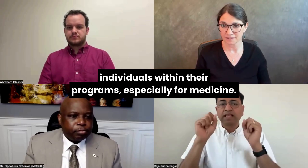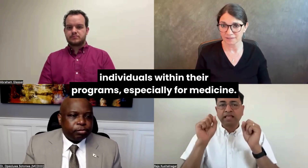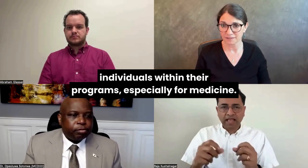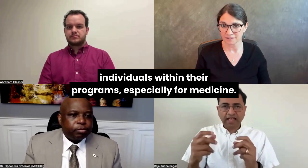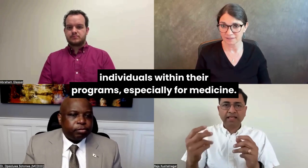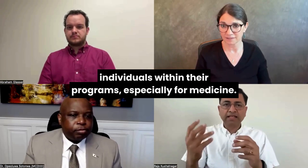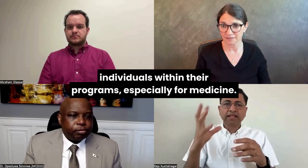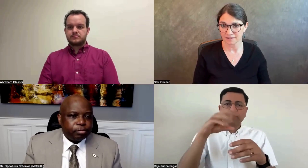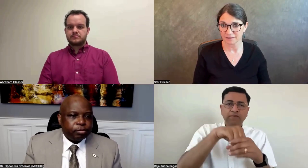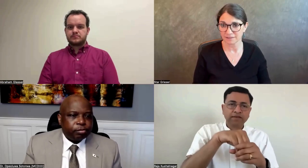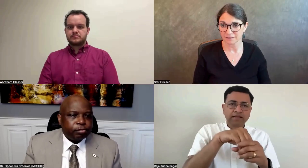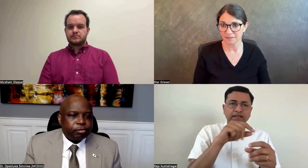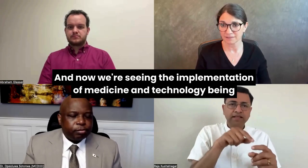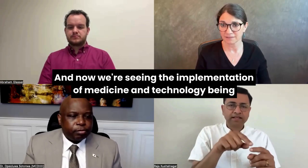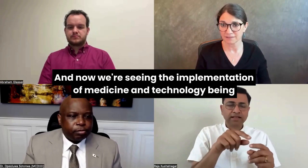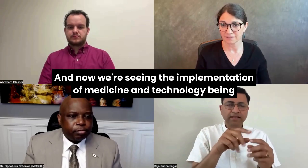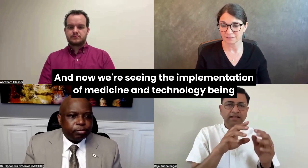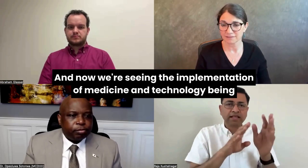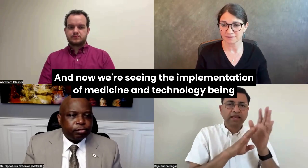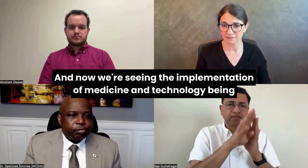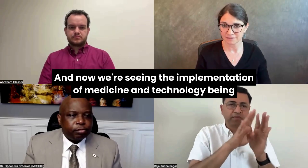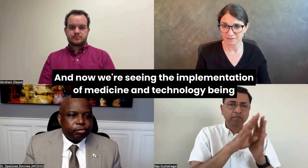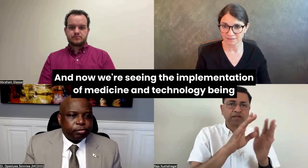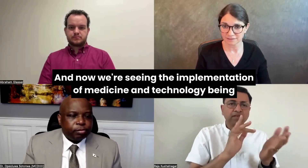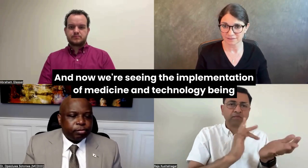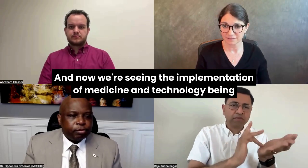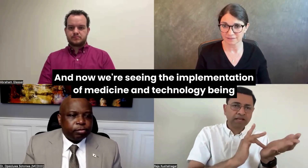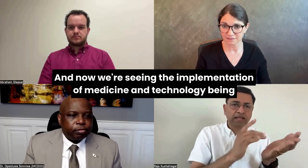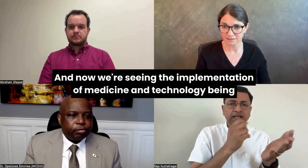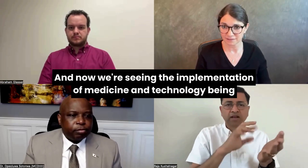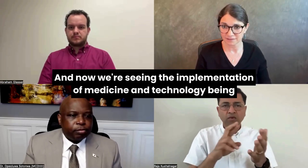And now we're seeing the implementation of medicine and technology being